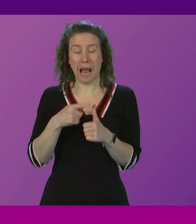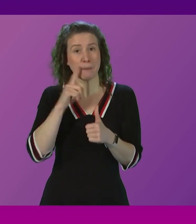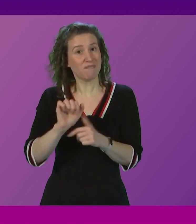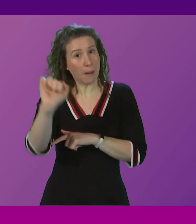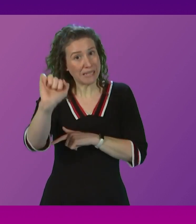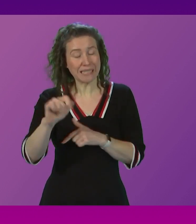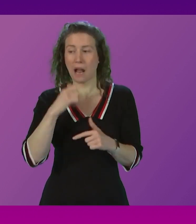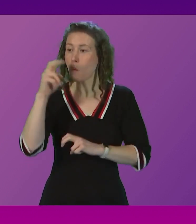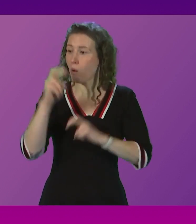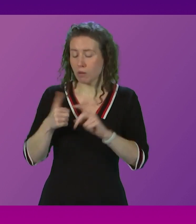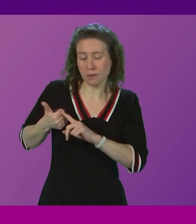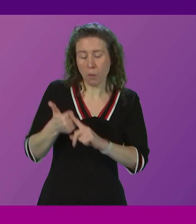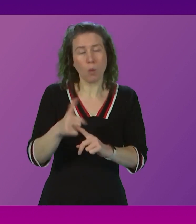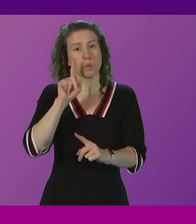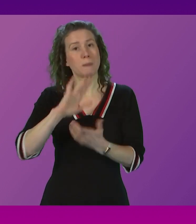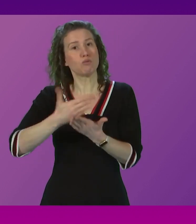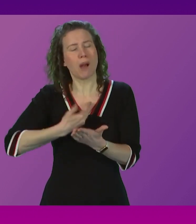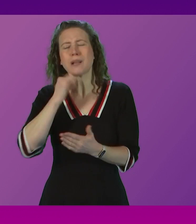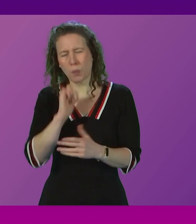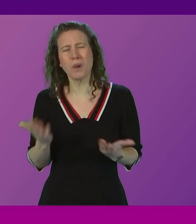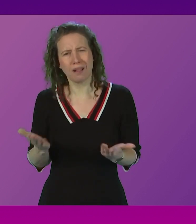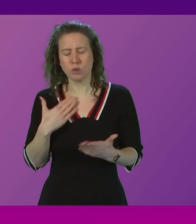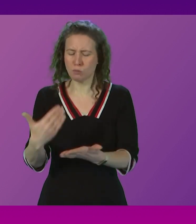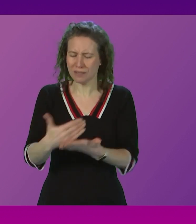I will argue for women’s rights and I will do everything that I can to protect women’s rights